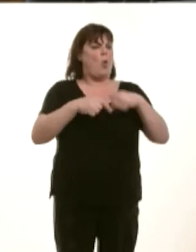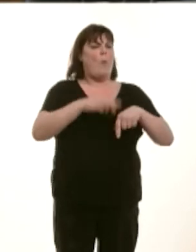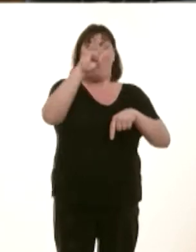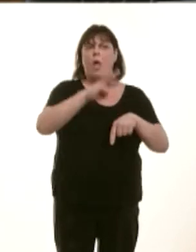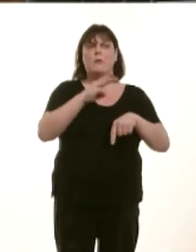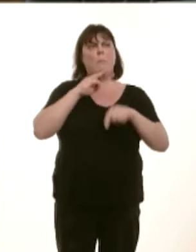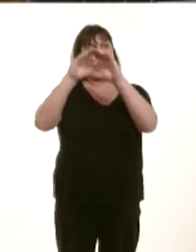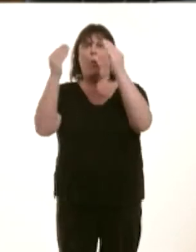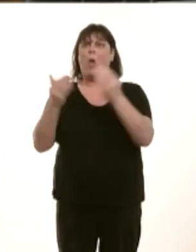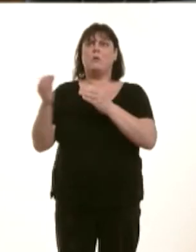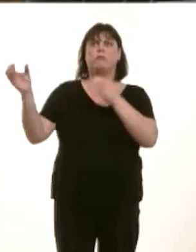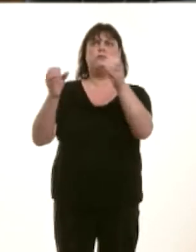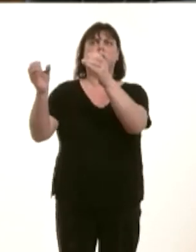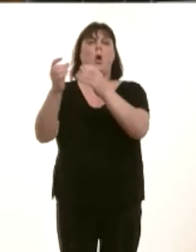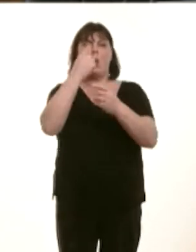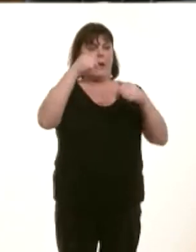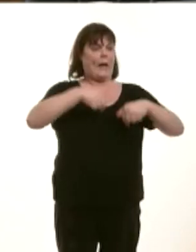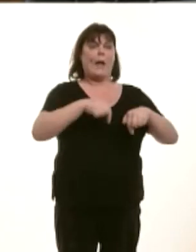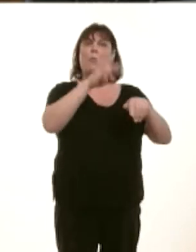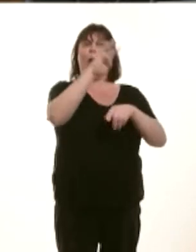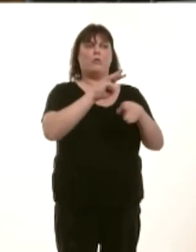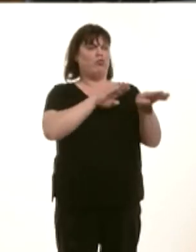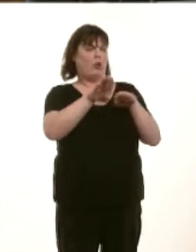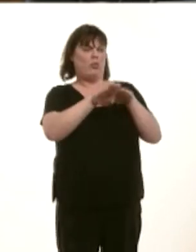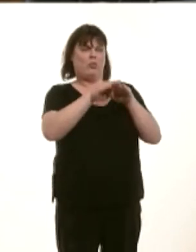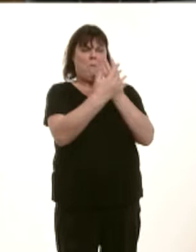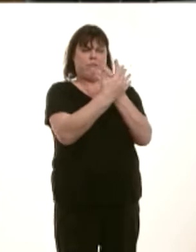can train as many doctors as you want in Wales, but if they donít stay in Wales then it doesnít